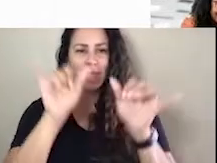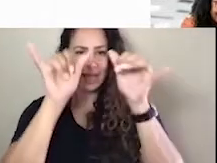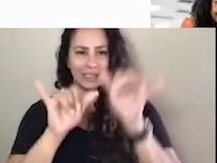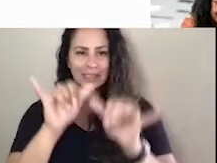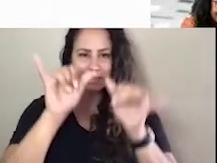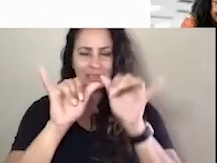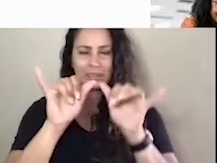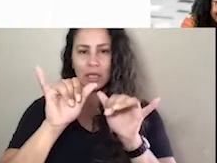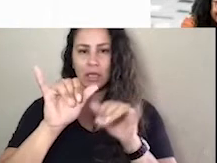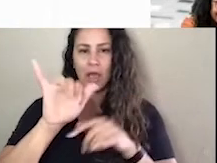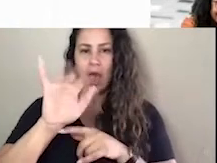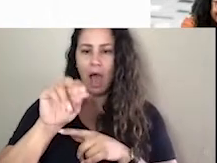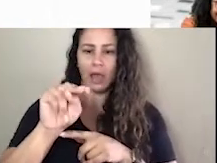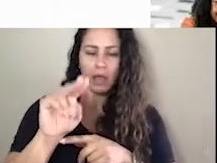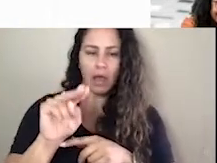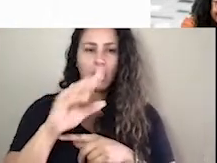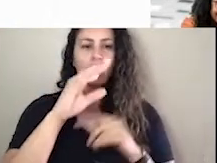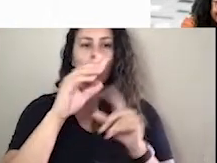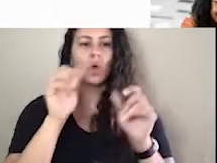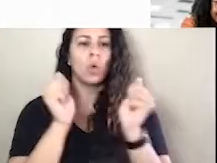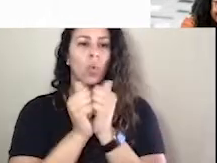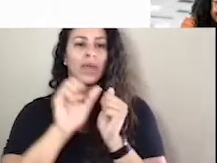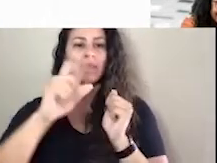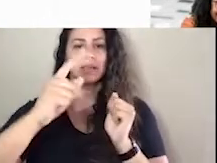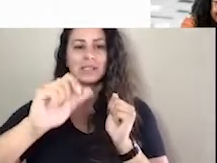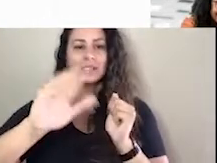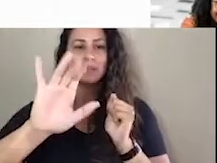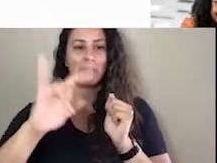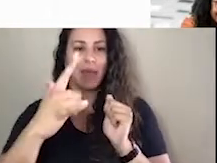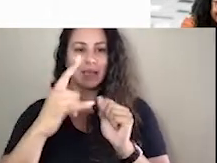ACTUAL ICON AND SPACING AROUND THE ICONS.